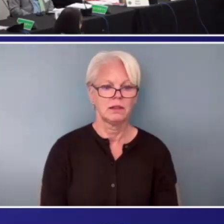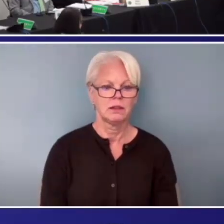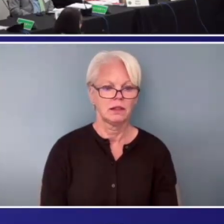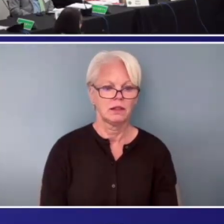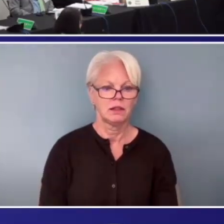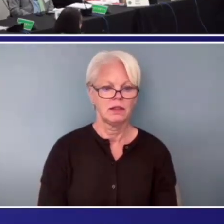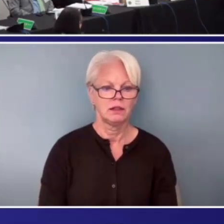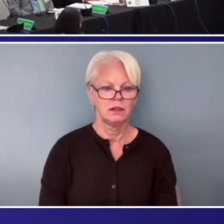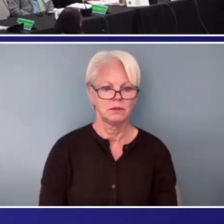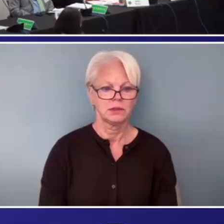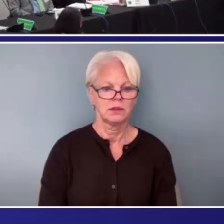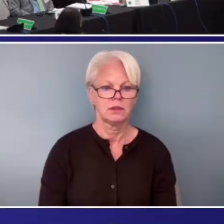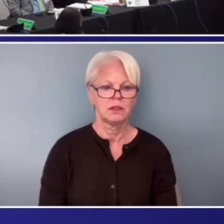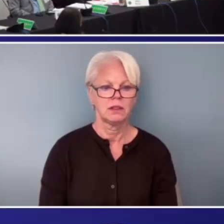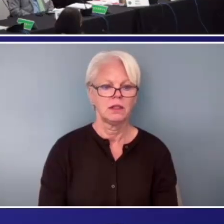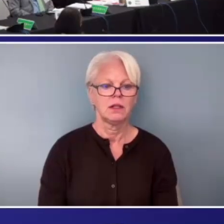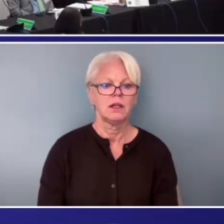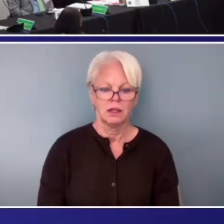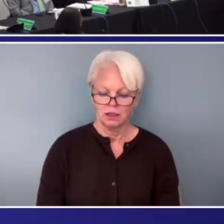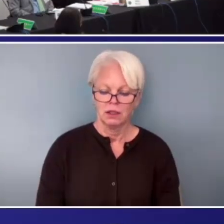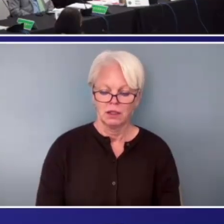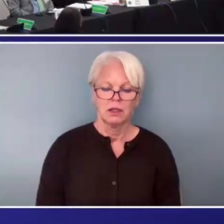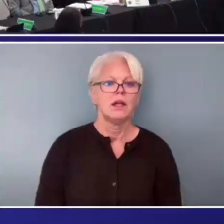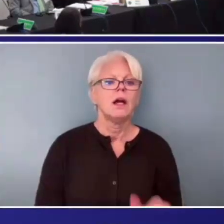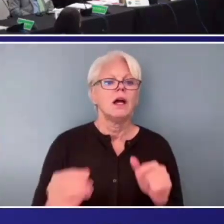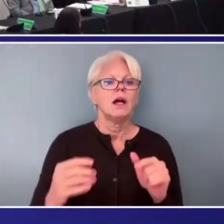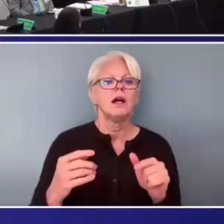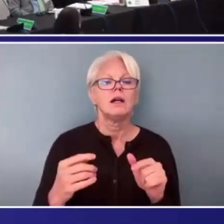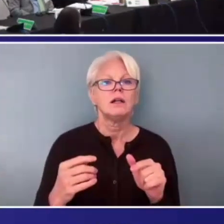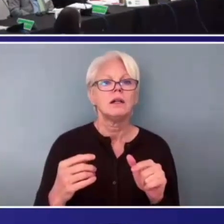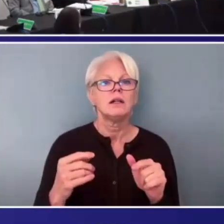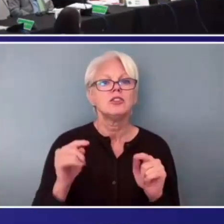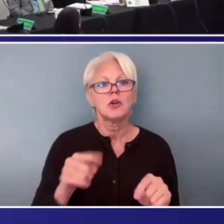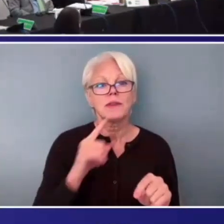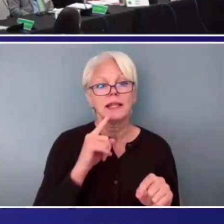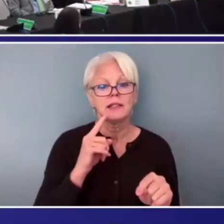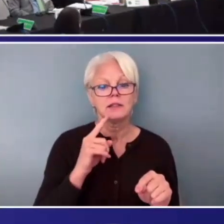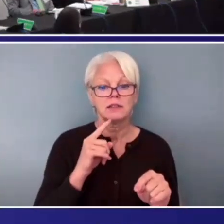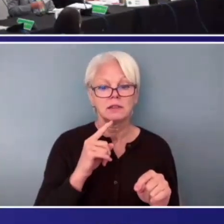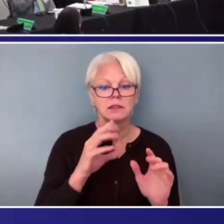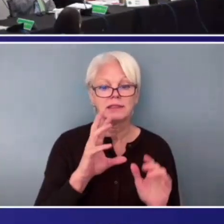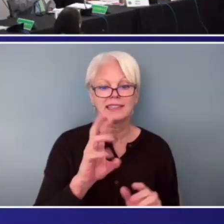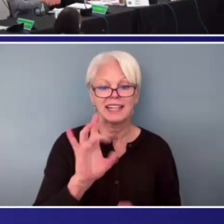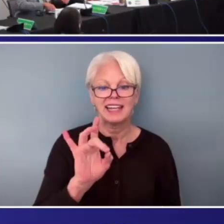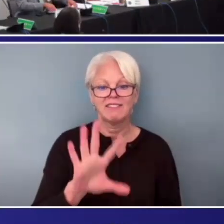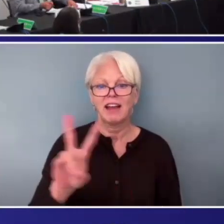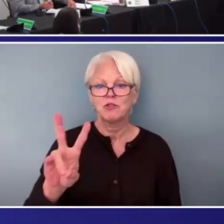In 203 -- this part was 203, Section 203 -- 685.203. Loan limit.